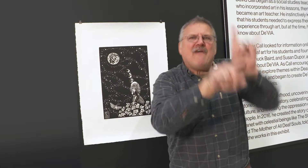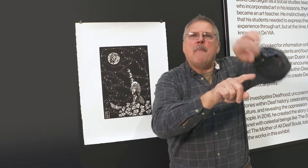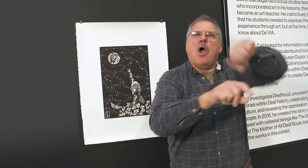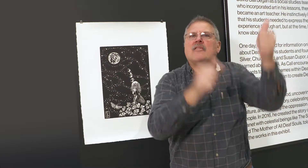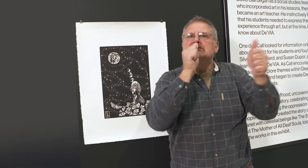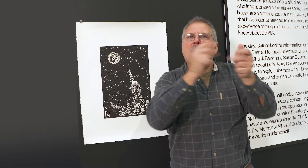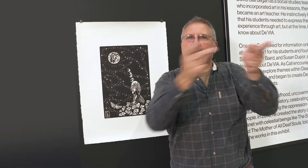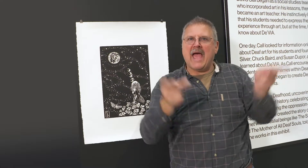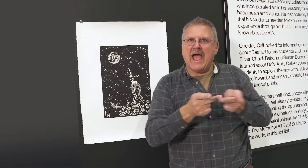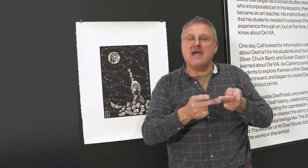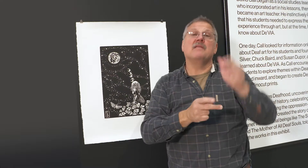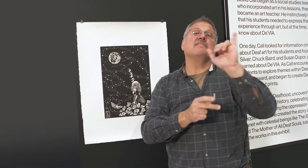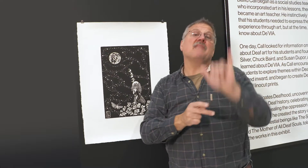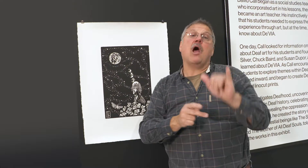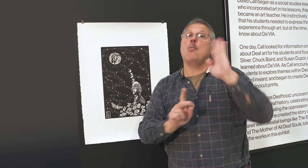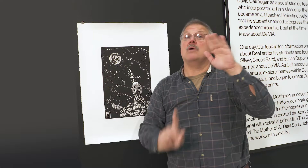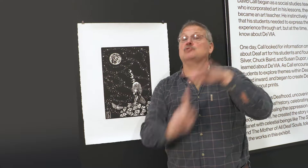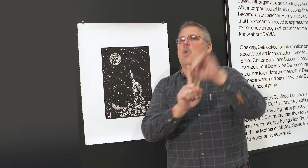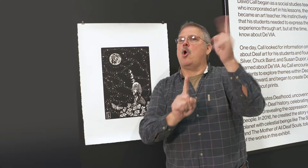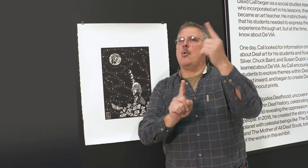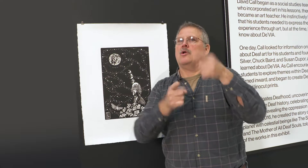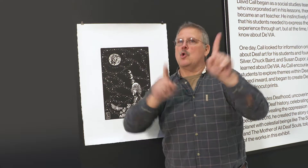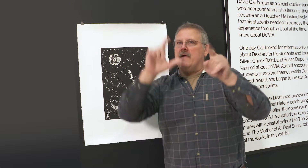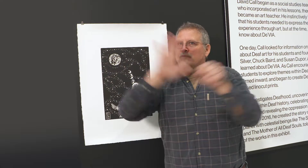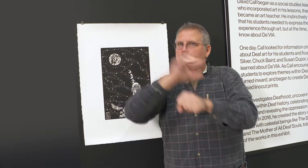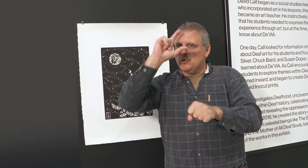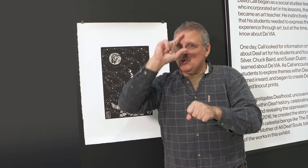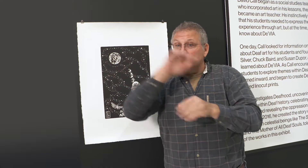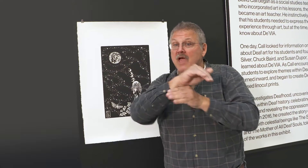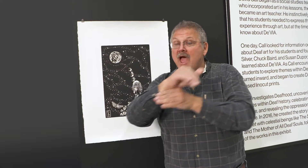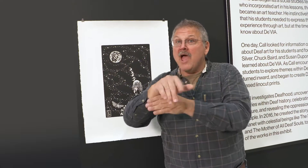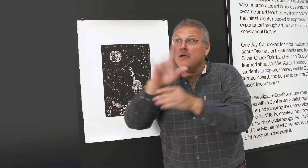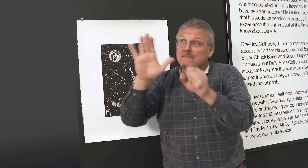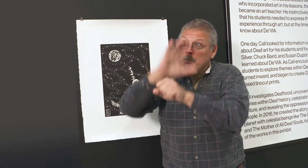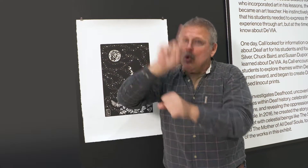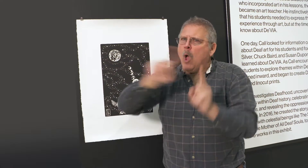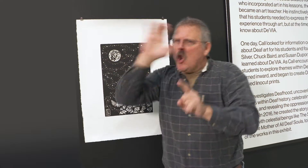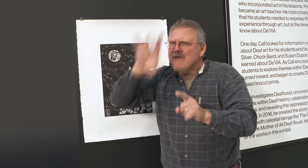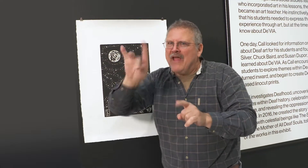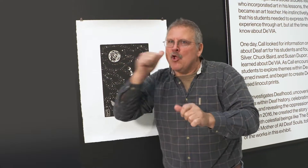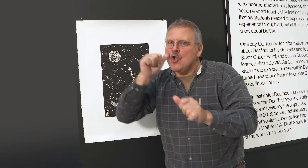and so Luna chased the moth to another secret place. That secret place only appears when the moon is full.